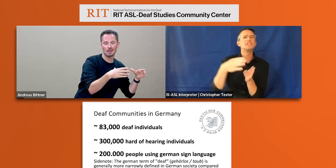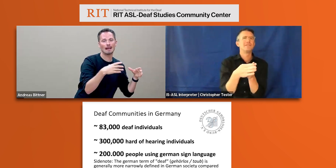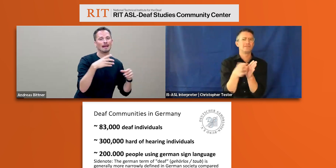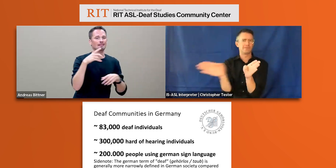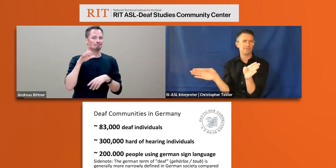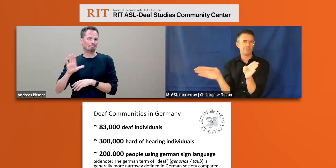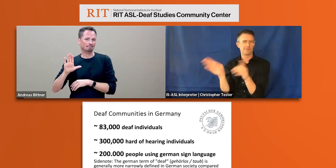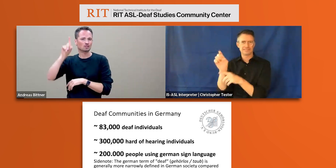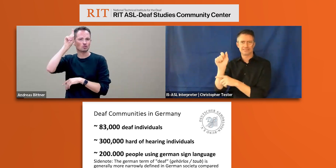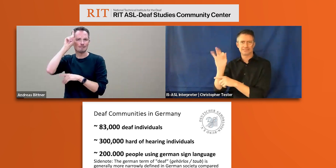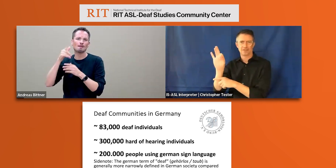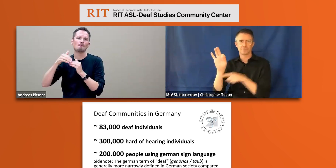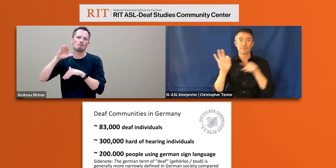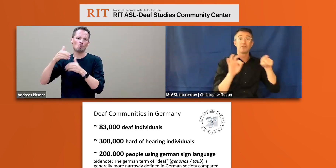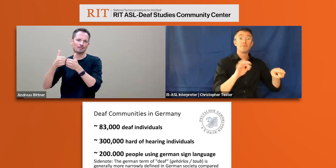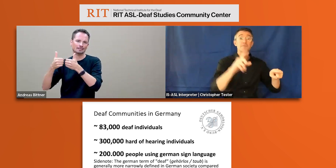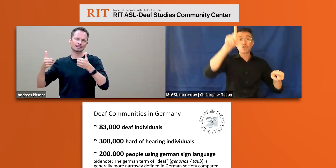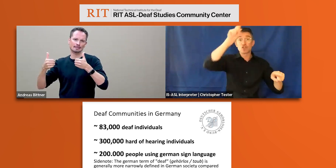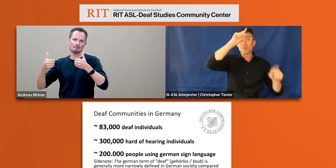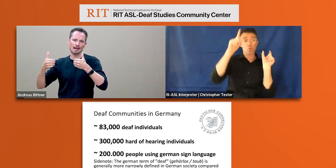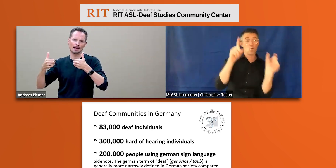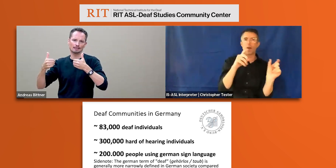and it's much more inclusive in nature.